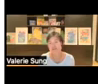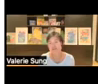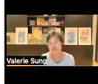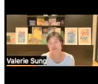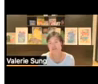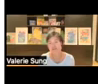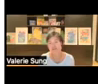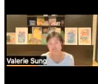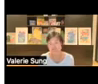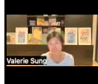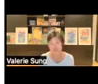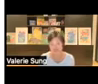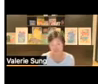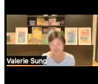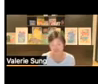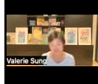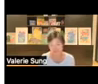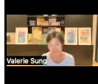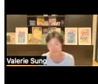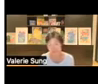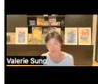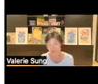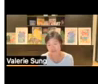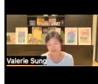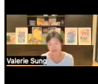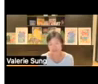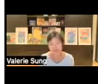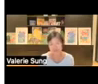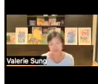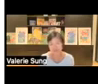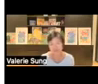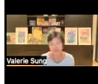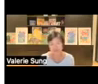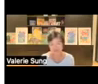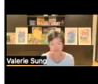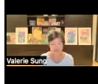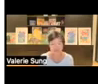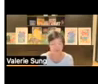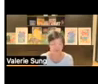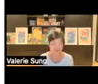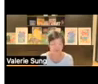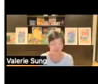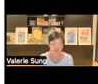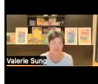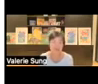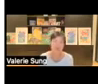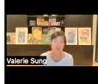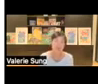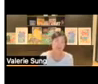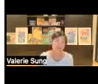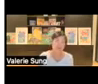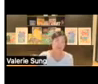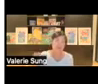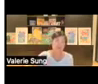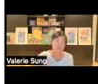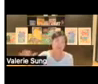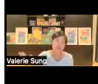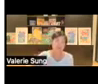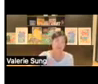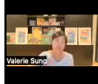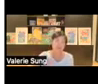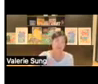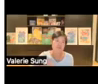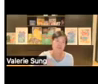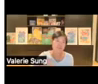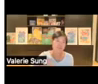You have a one in two chance of getting a hearing loss if there is an autosomal dominant